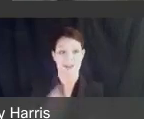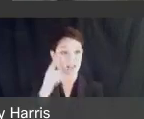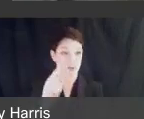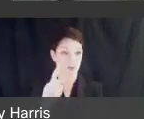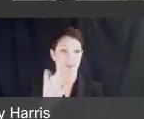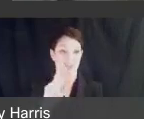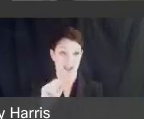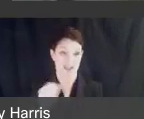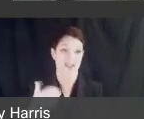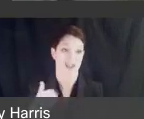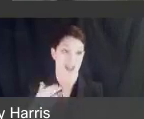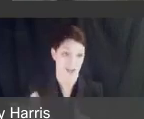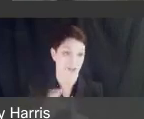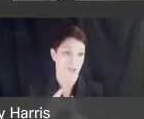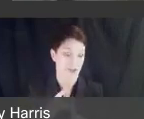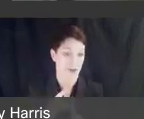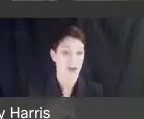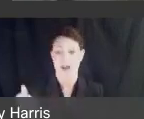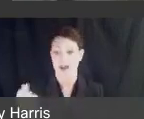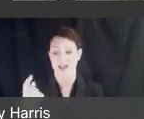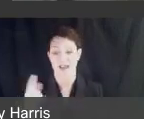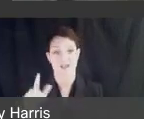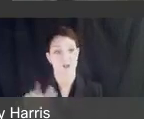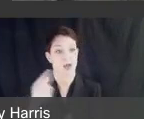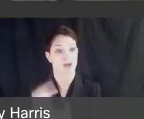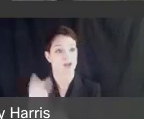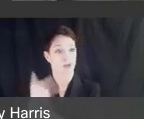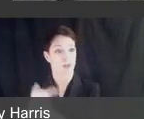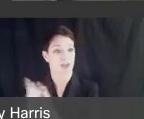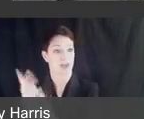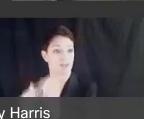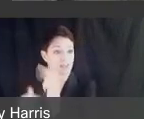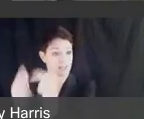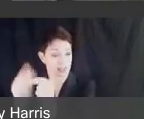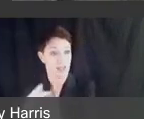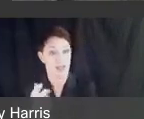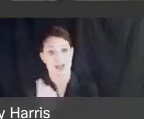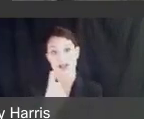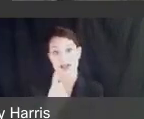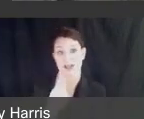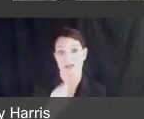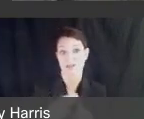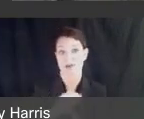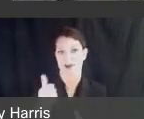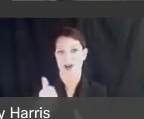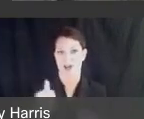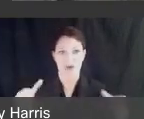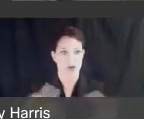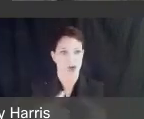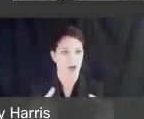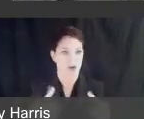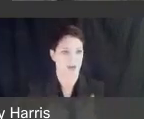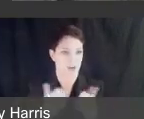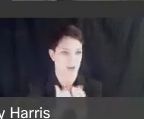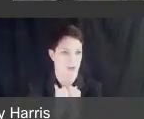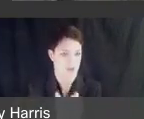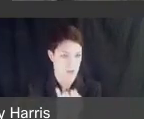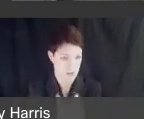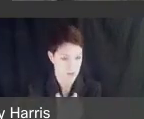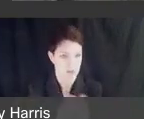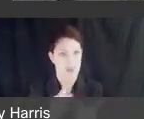11 or from long-term care facilities, 11 or from other congregate settings, and 765 are